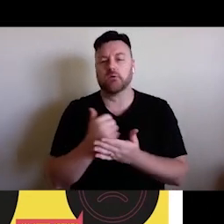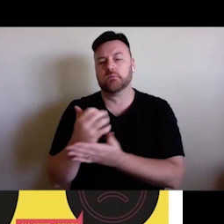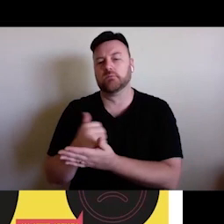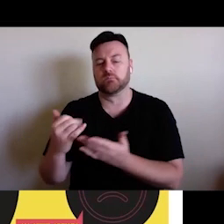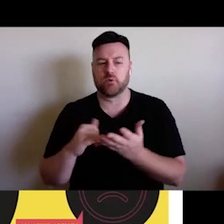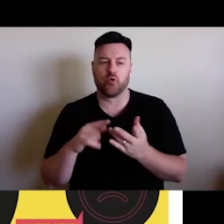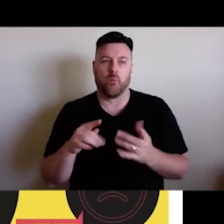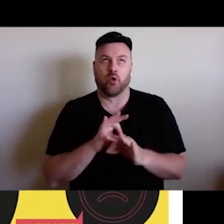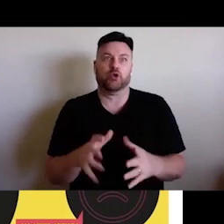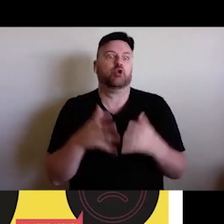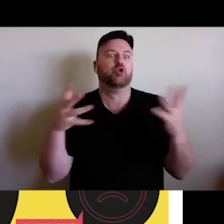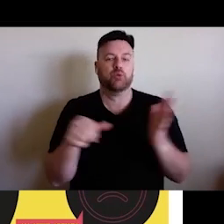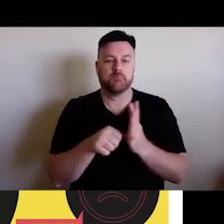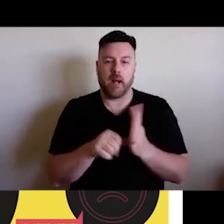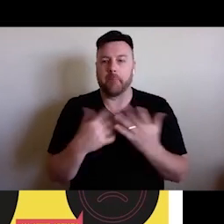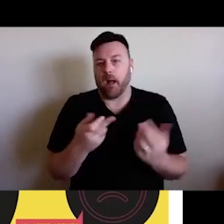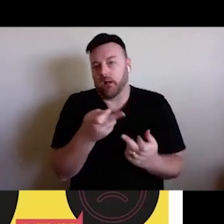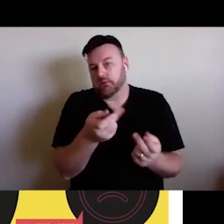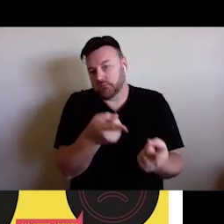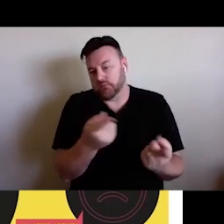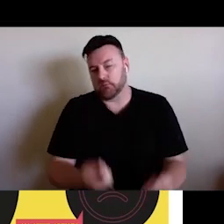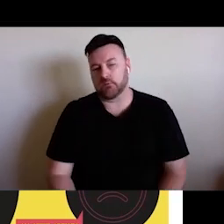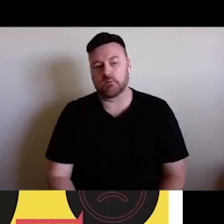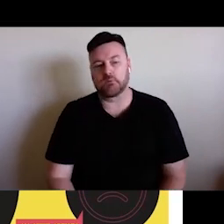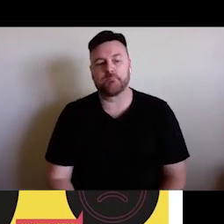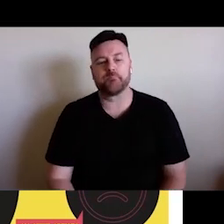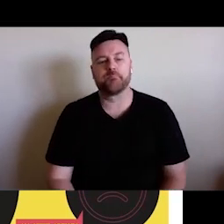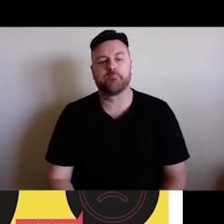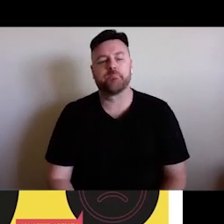I'll talk about specific examples in a moment - another option is